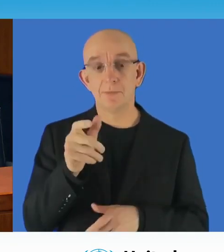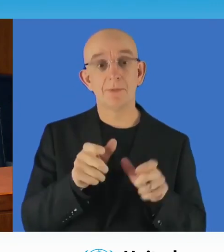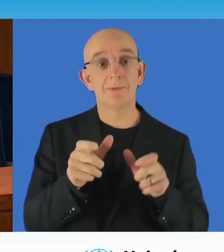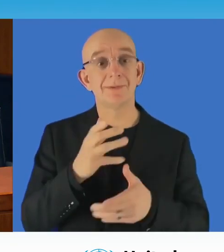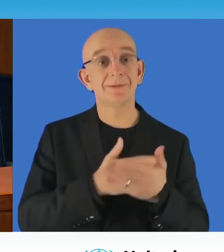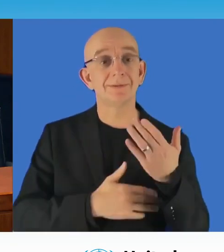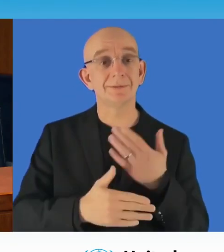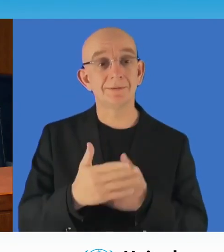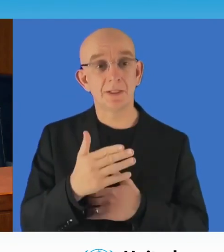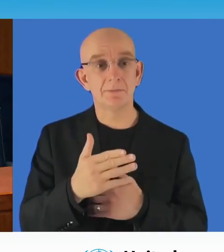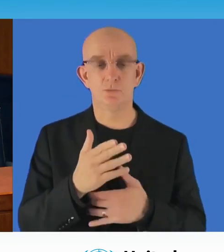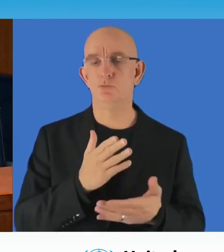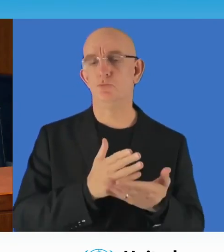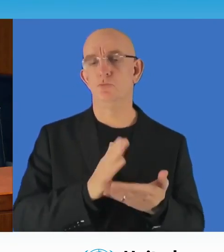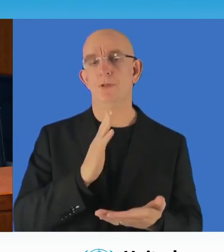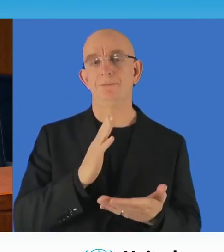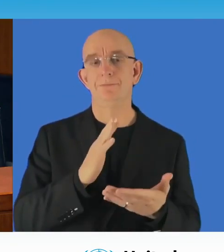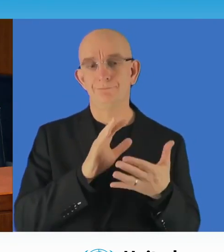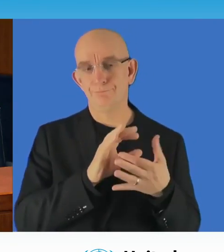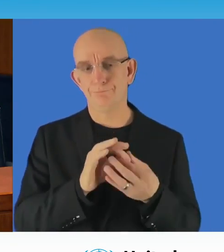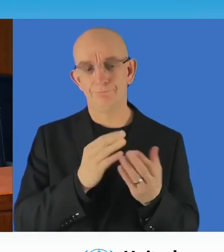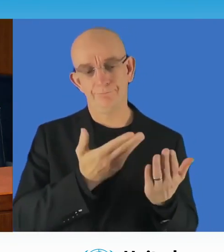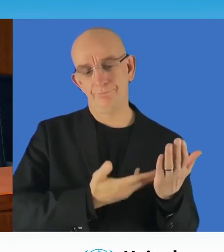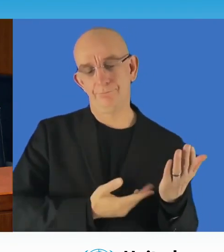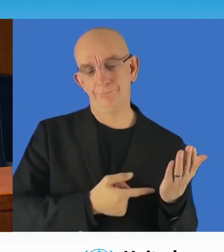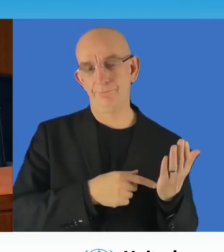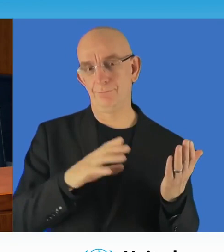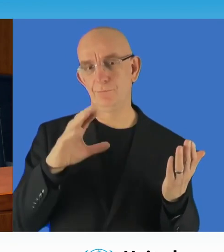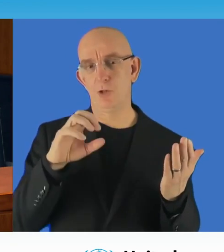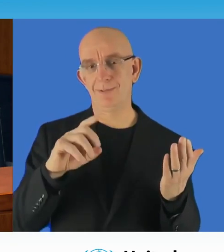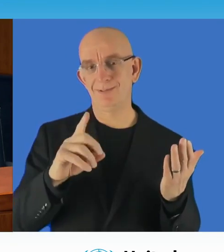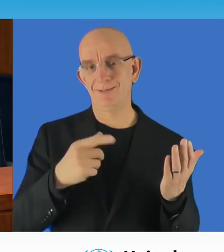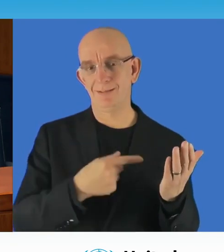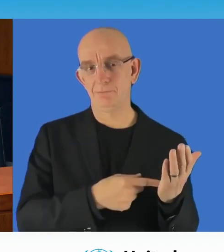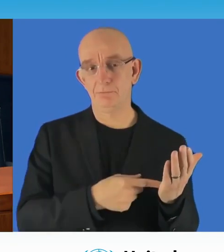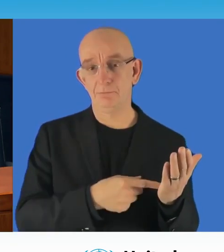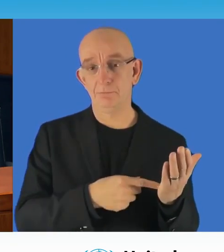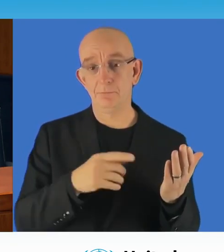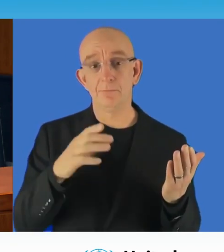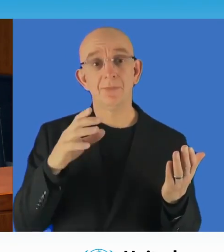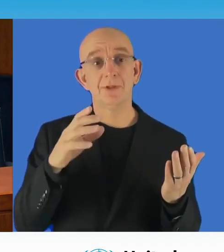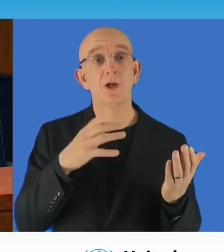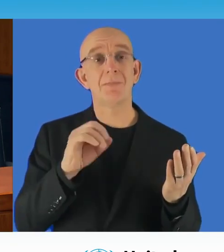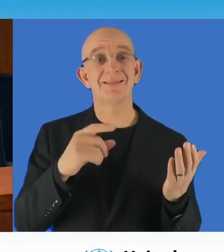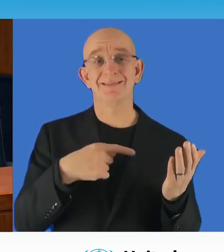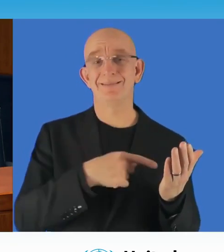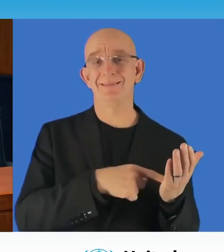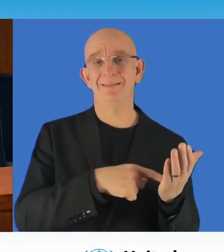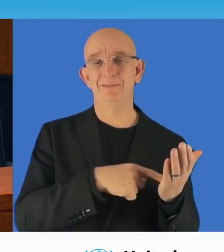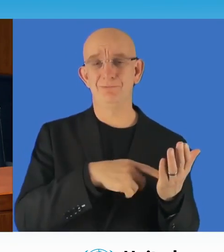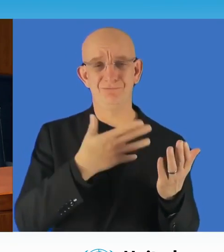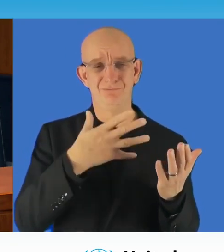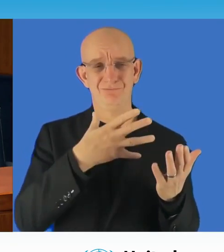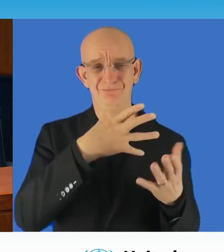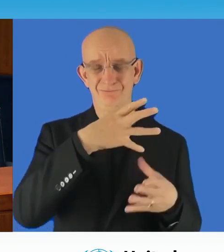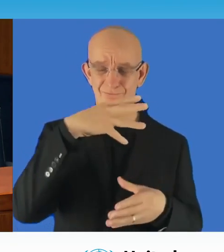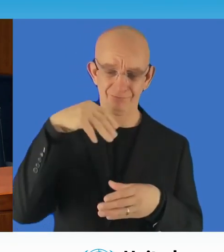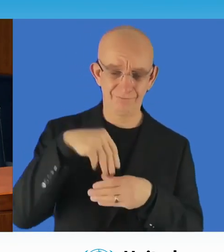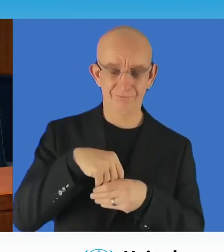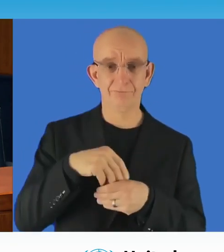into our national legislation and the law on person with disabilities adopted in 2018 in